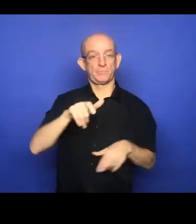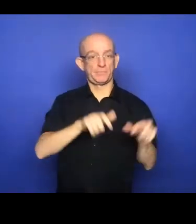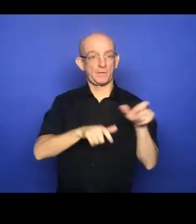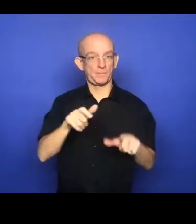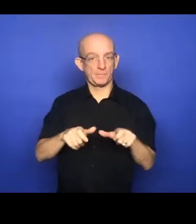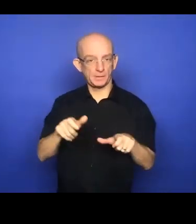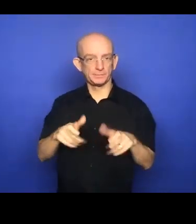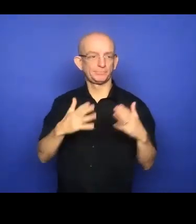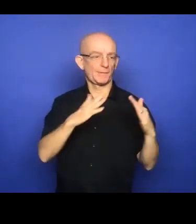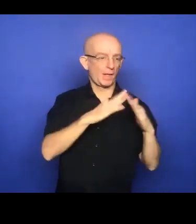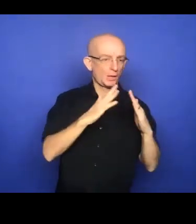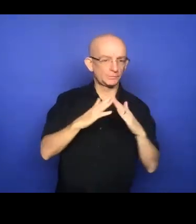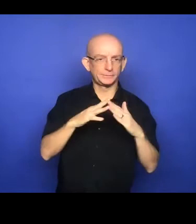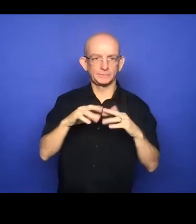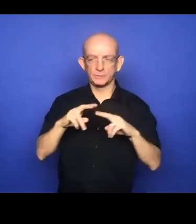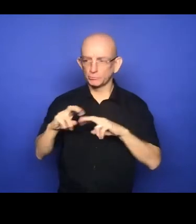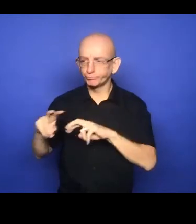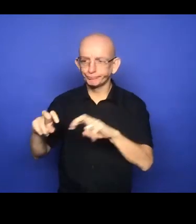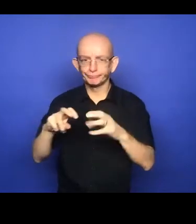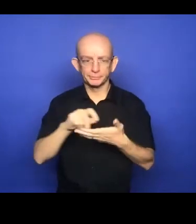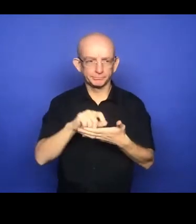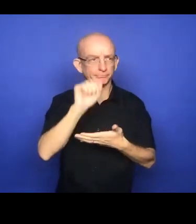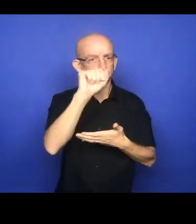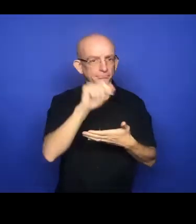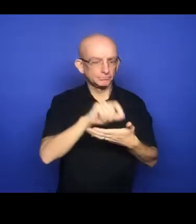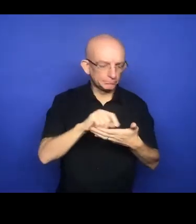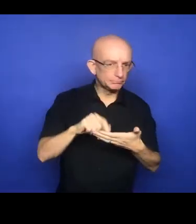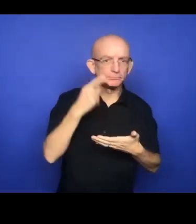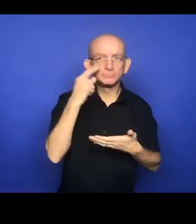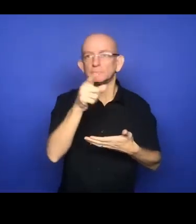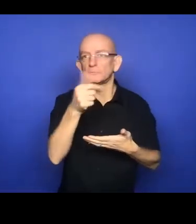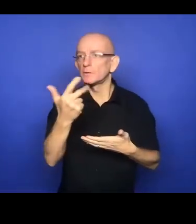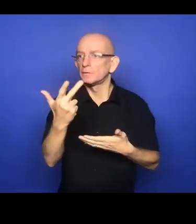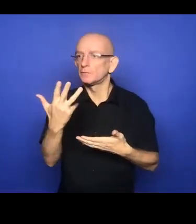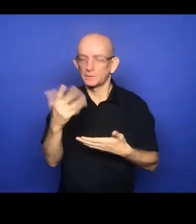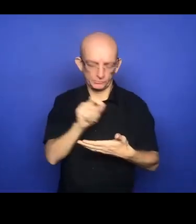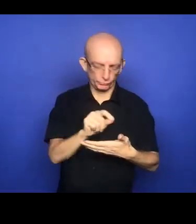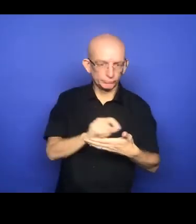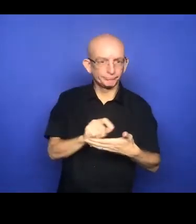The Kenya Population and Housing Census was carried out in